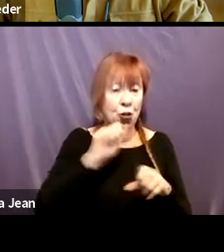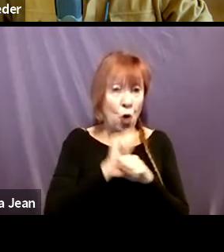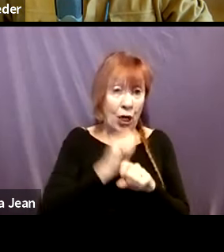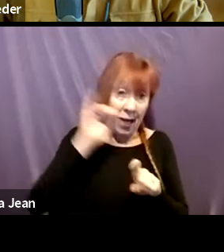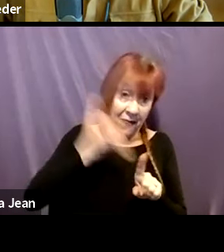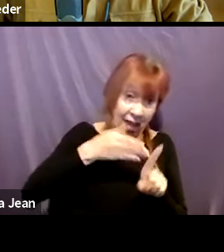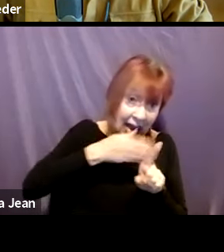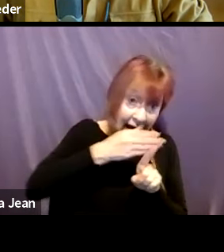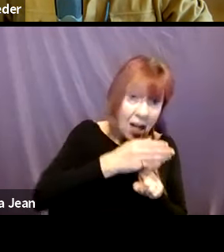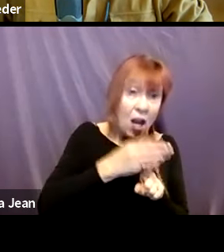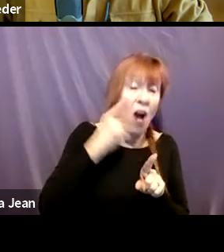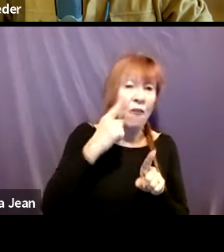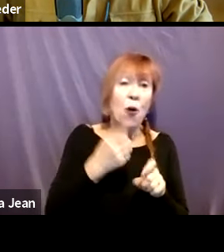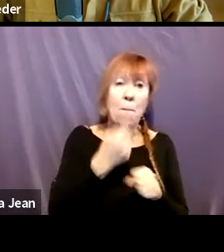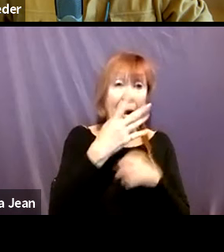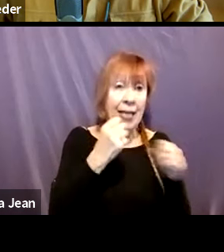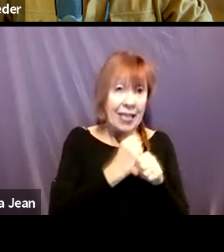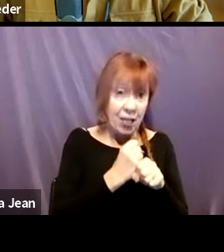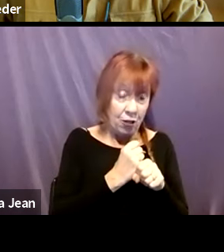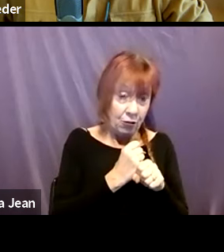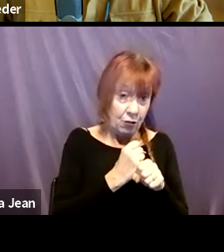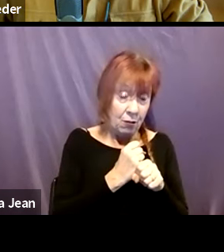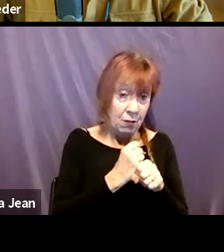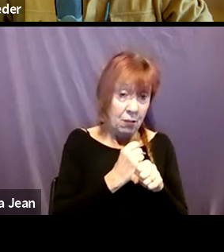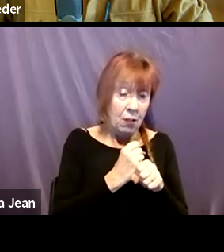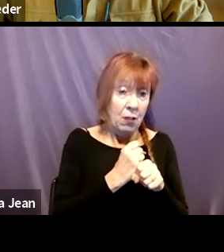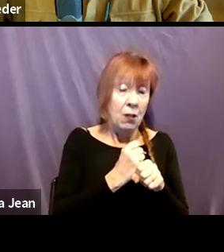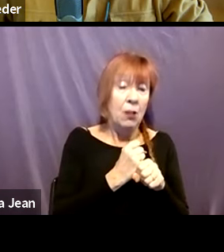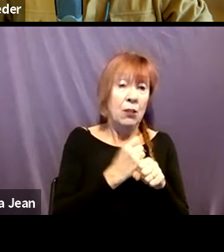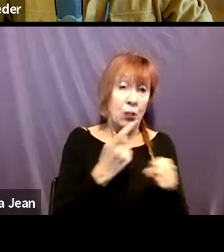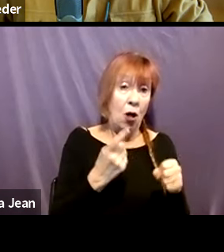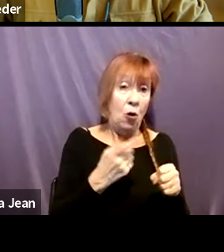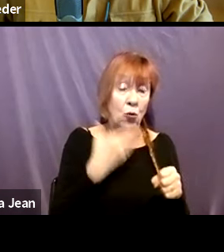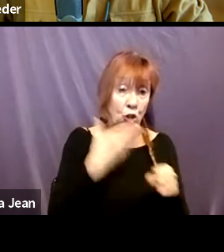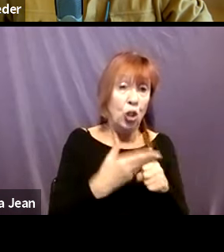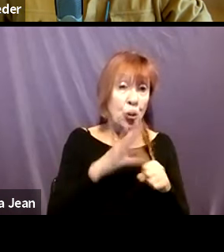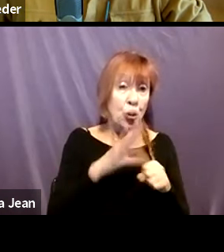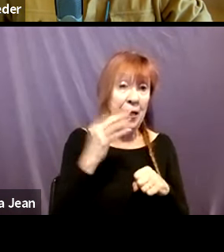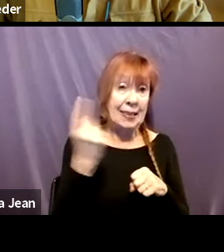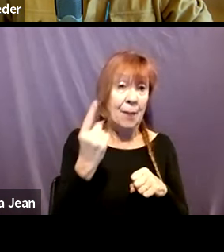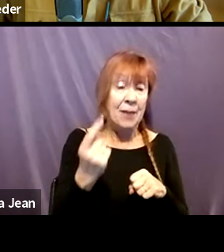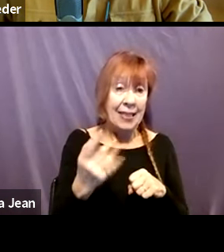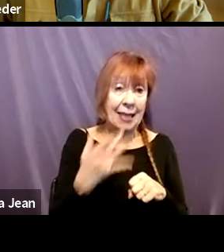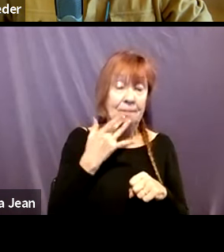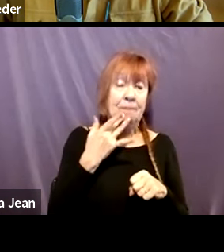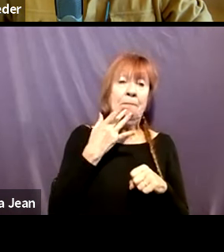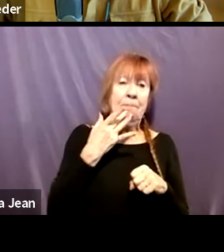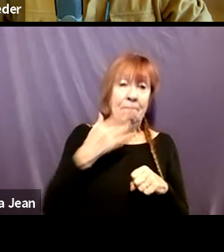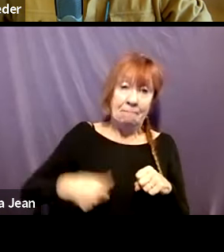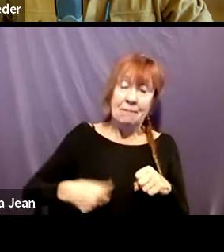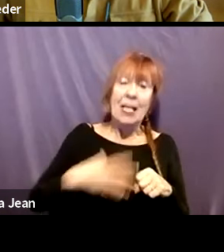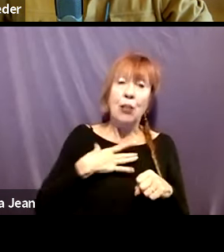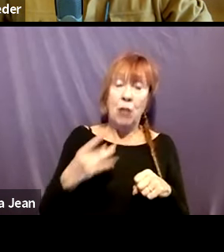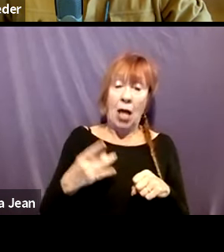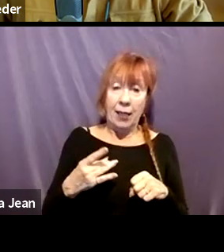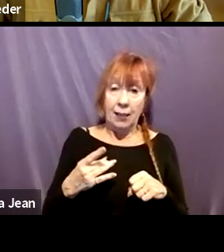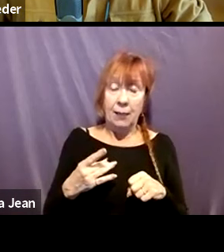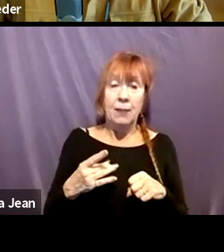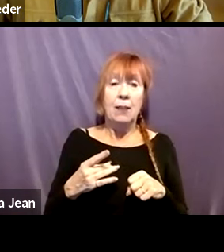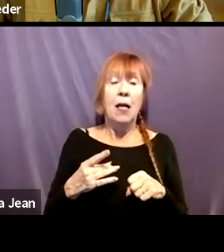also selling yourself. (phone ringing) So I think reading scripts that kind of fit in to what you do is really important. So you can almost find any script online